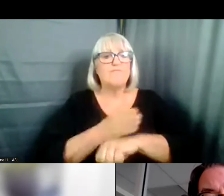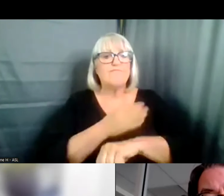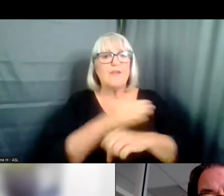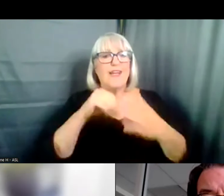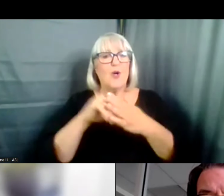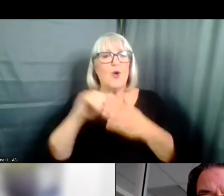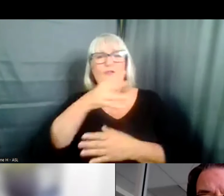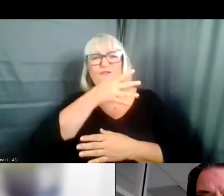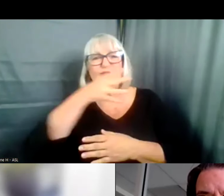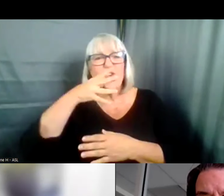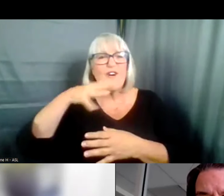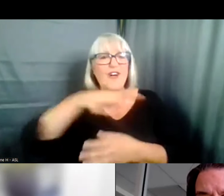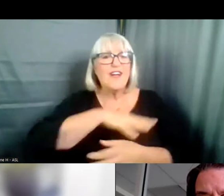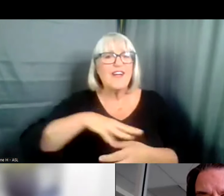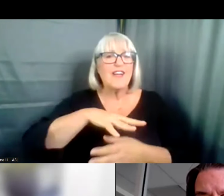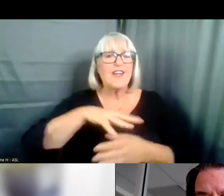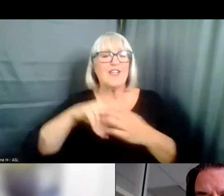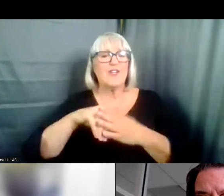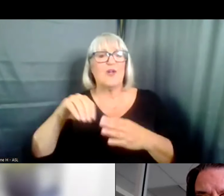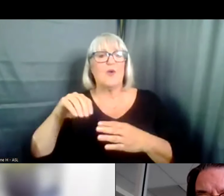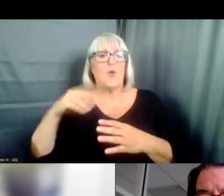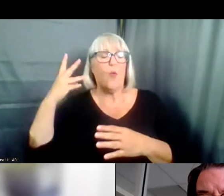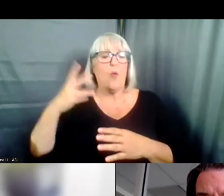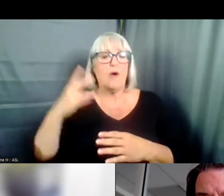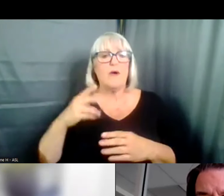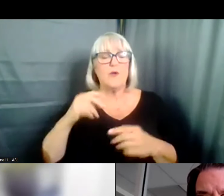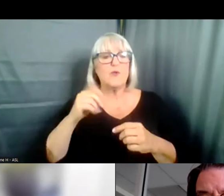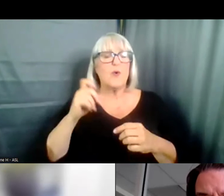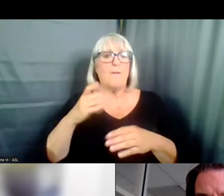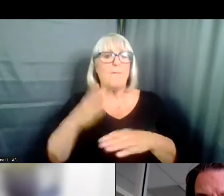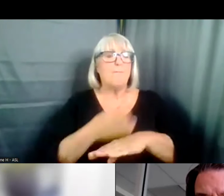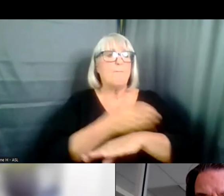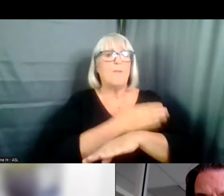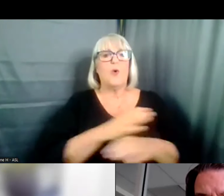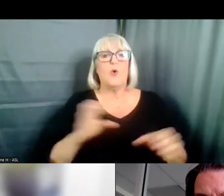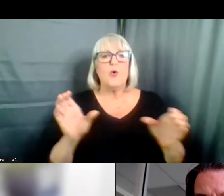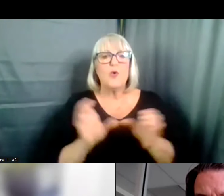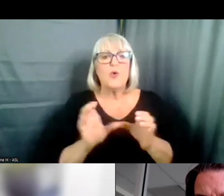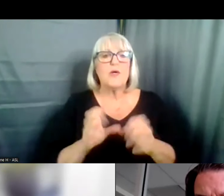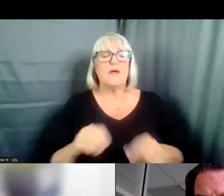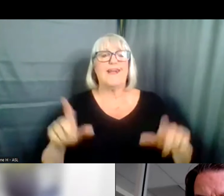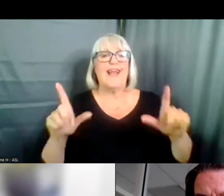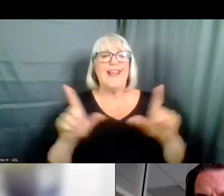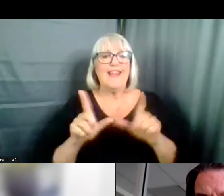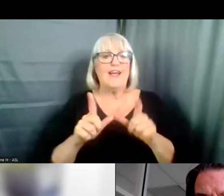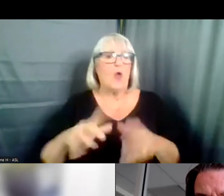accessibility to training, credentialing and licensing across the state. And so, being able to continue that work is